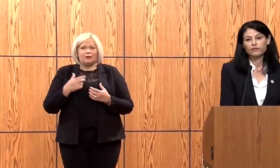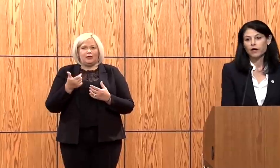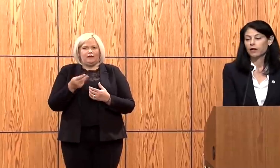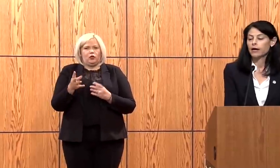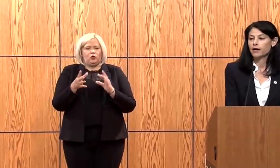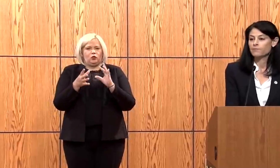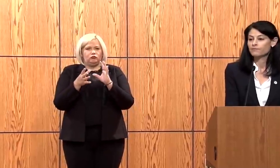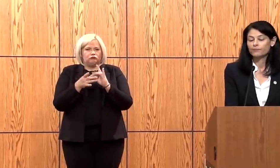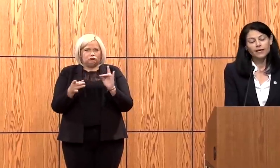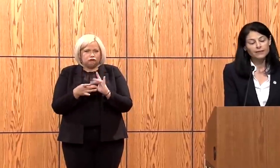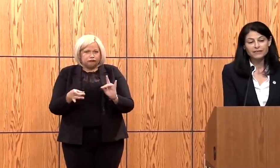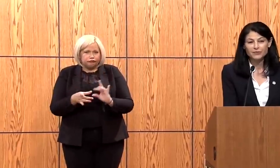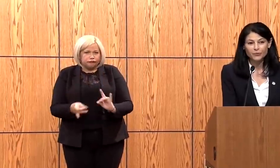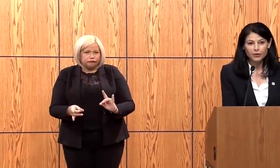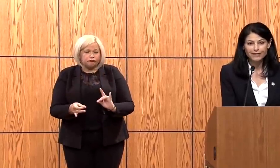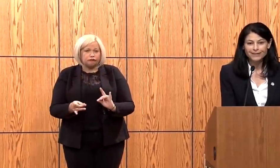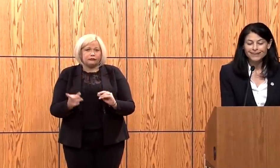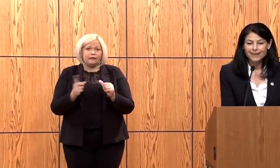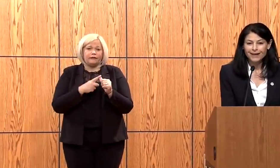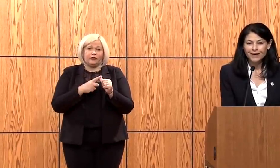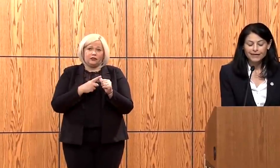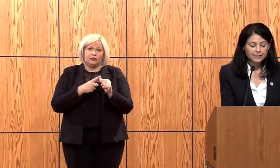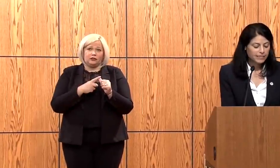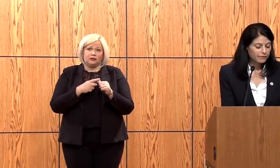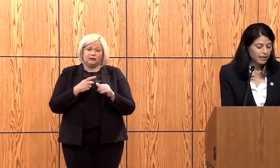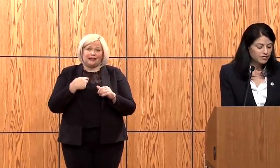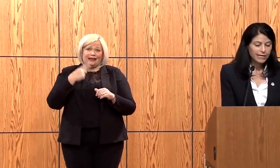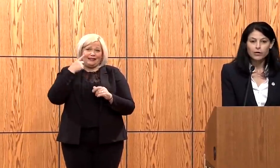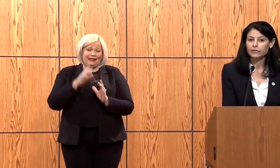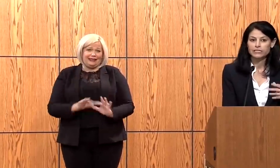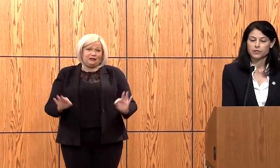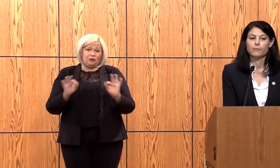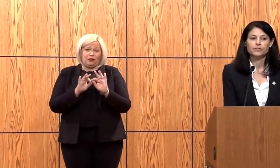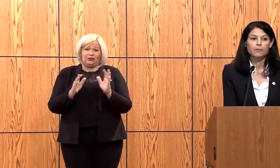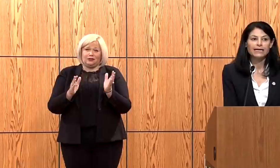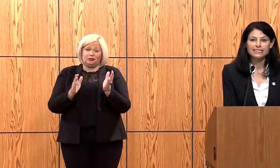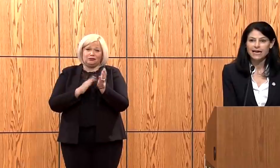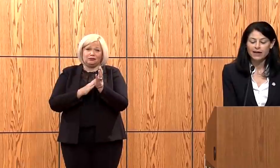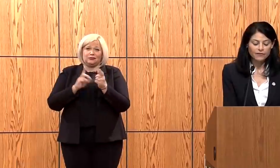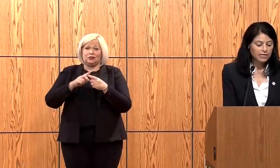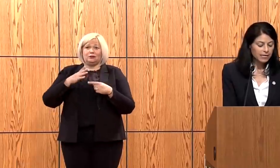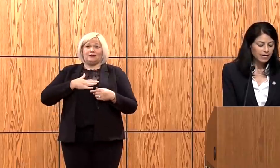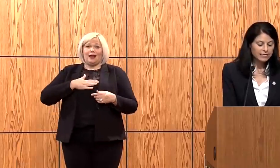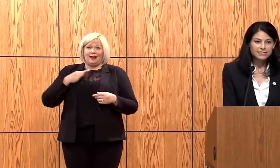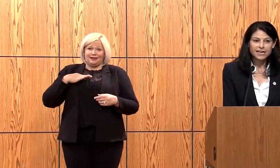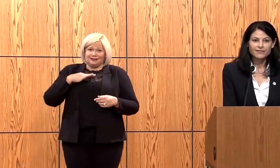THANK YOU, SPECIAL AGENT. WELL, WITH THAT, I JUST WANT TO WELL, WITH THAT, I JUST WANT TO DO A FEW THINGS. DO A FEW THINGS. FIRST OF ALL, I THINK IT’S